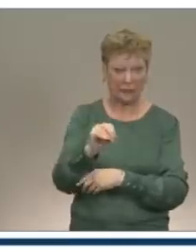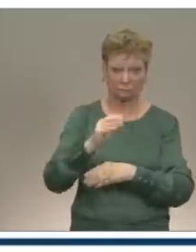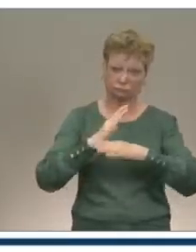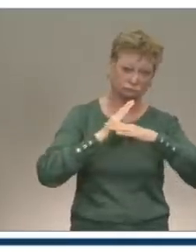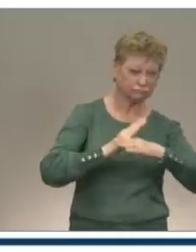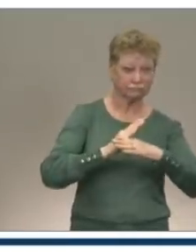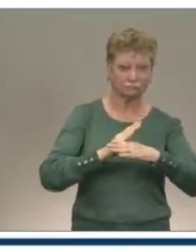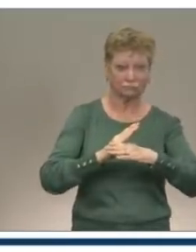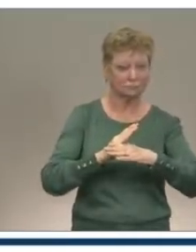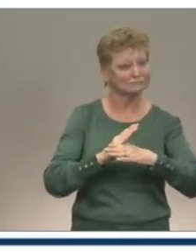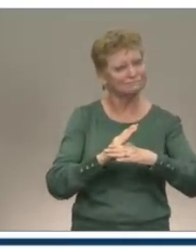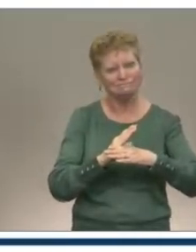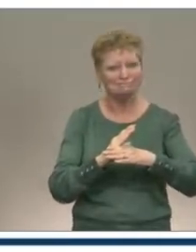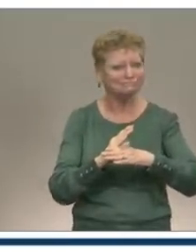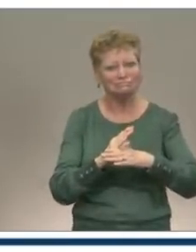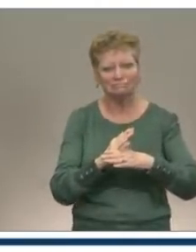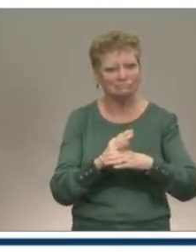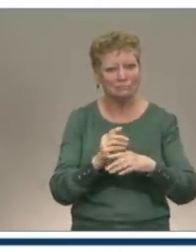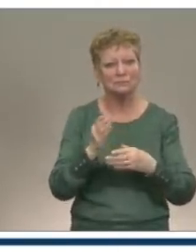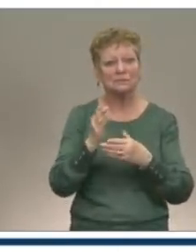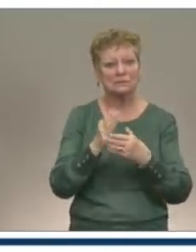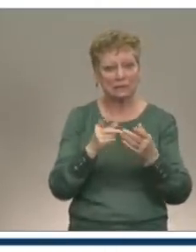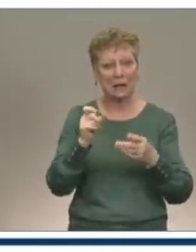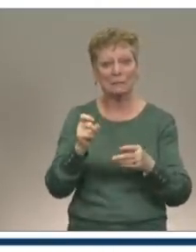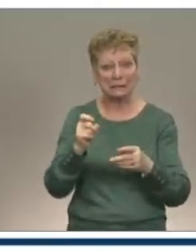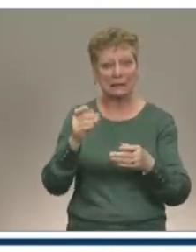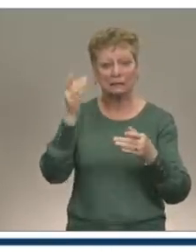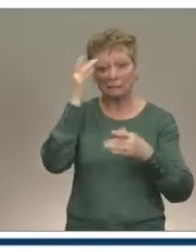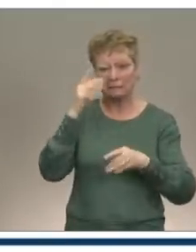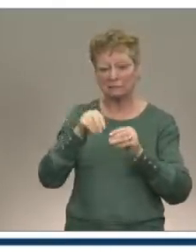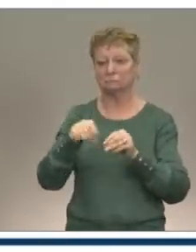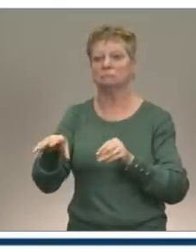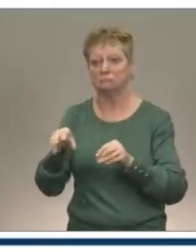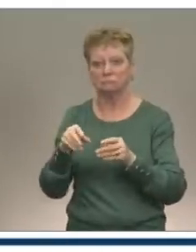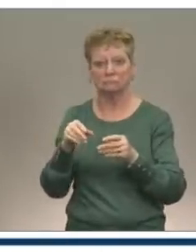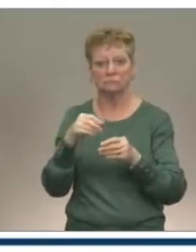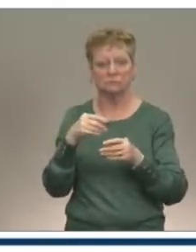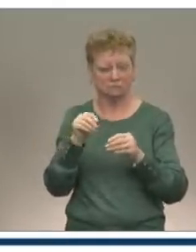get breakthrough cases and may be able to spread it to others but we know clearly with canadian